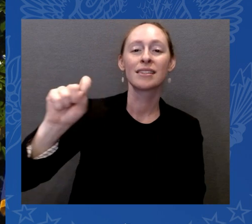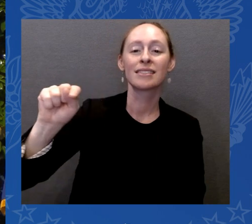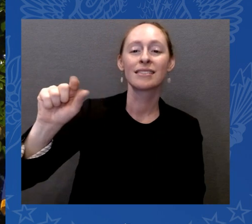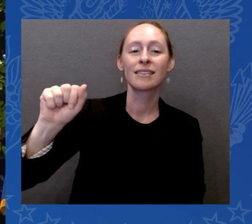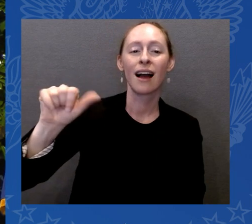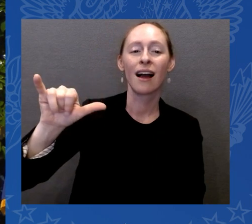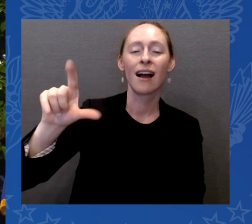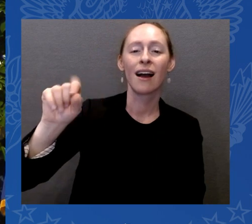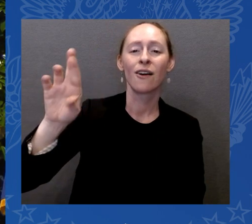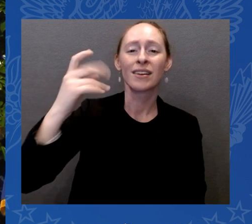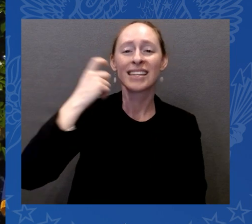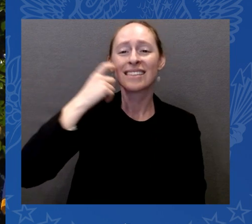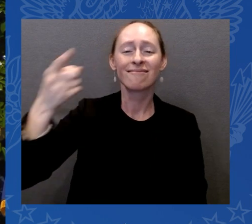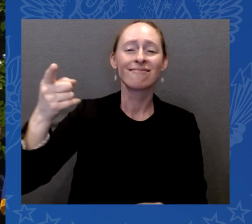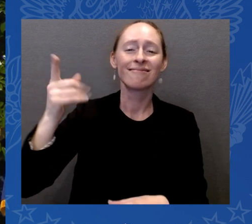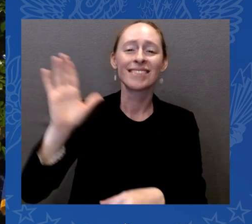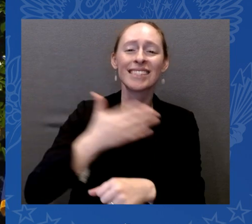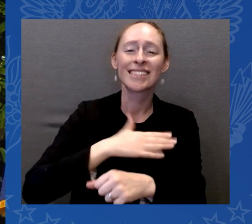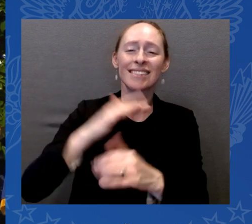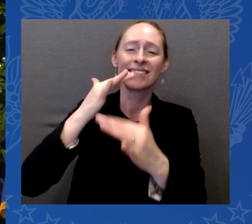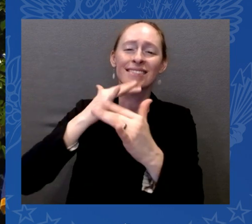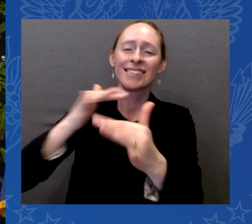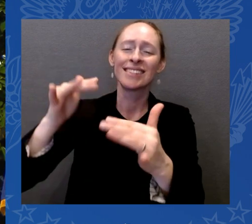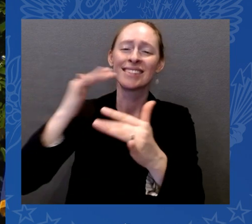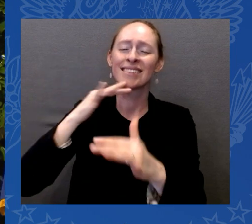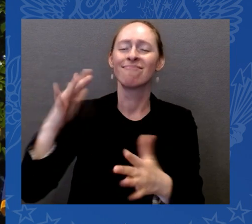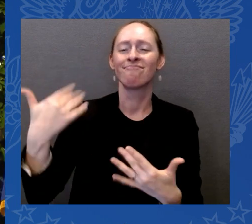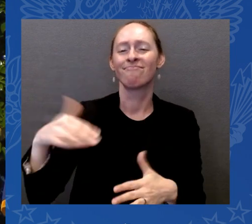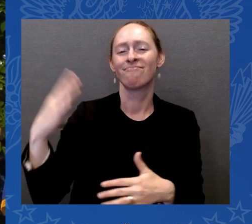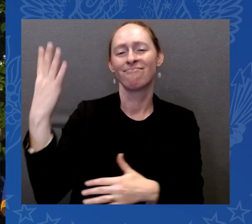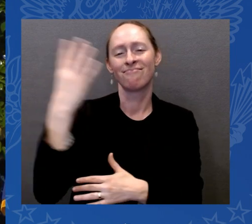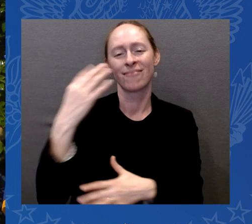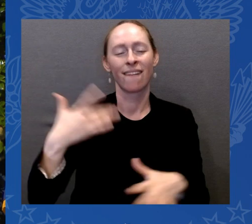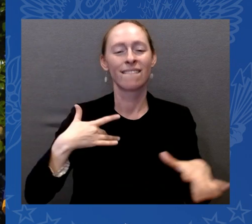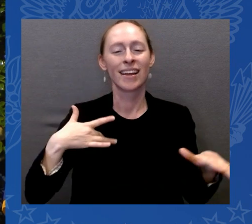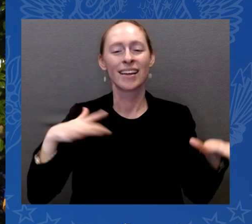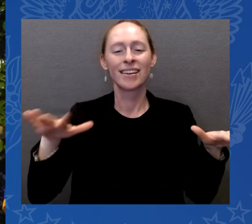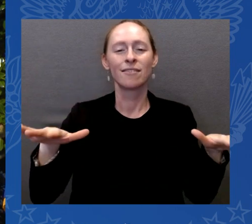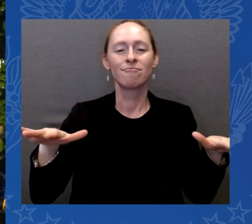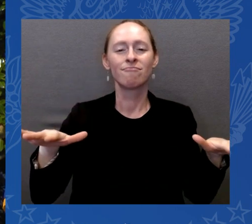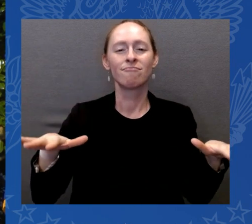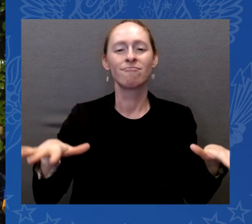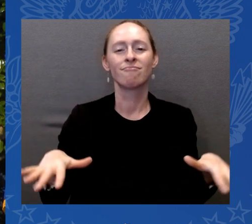I don't know where -- James is probably smart enough to be under the shade of the tree over there or have taken off.